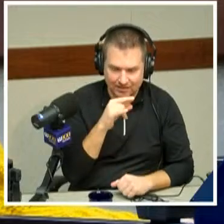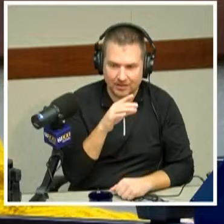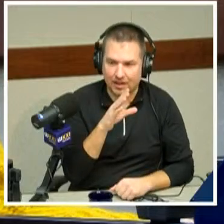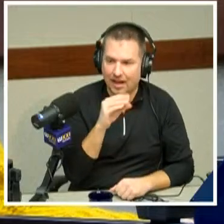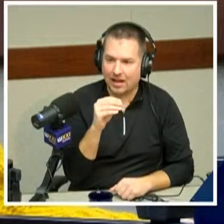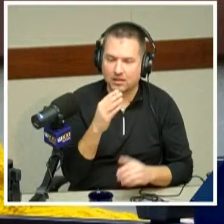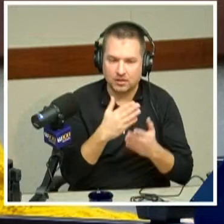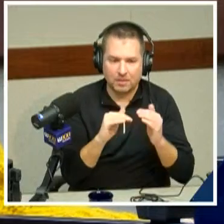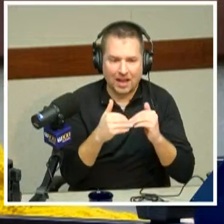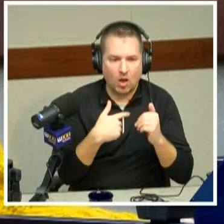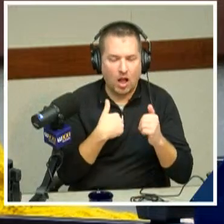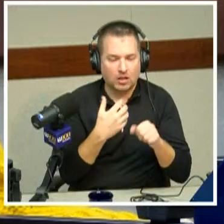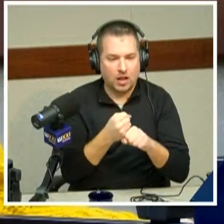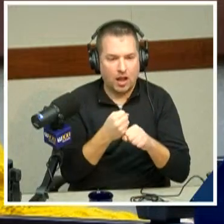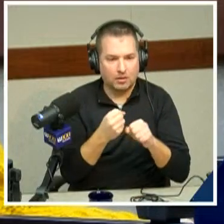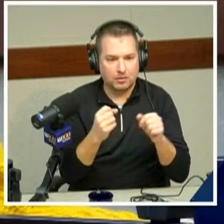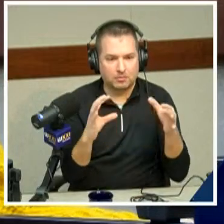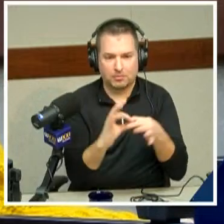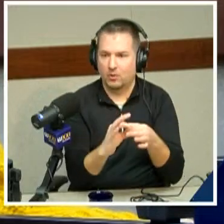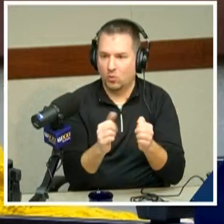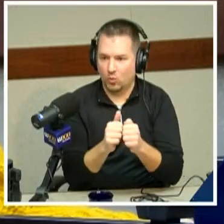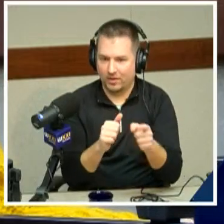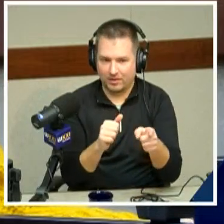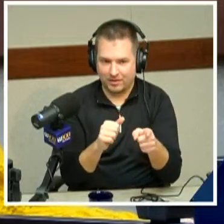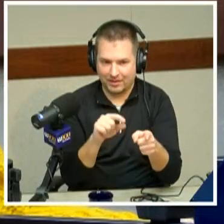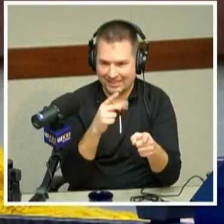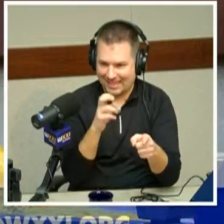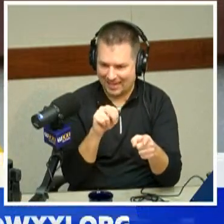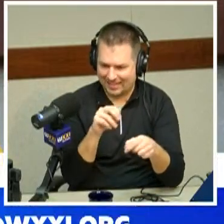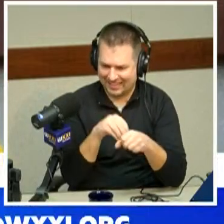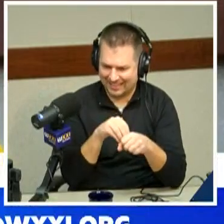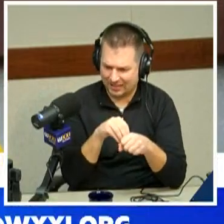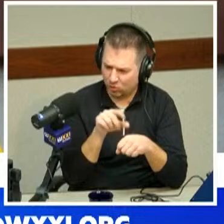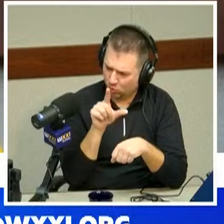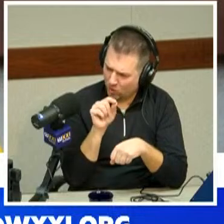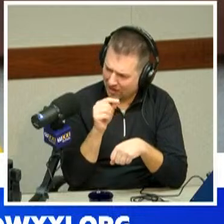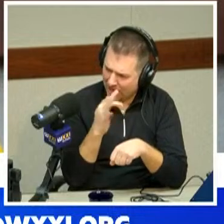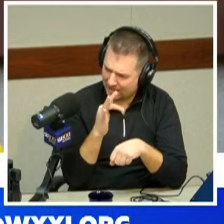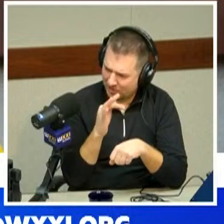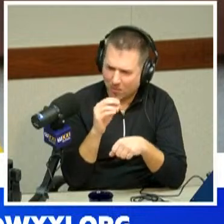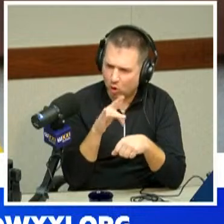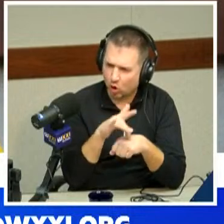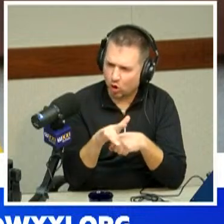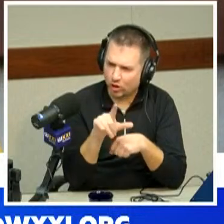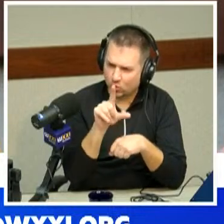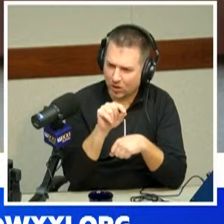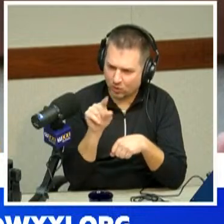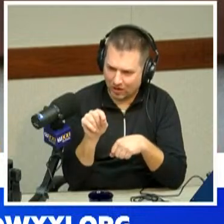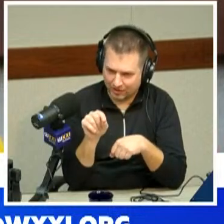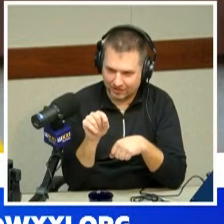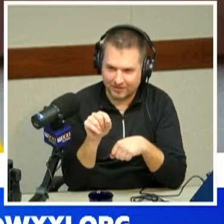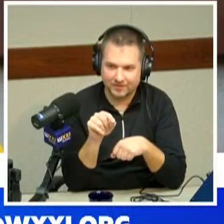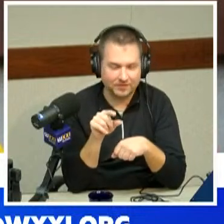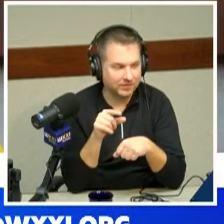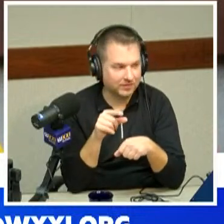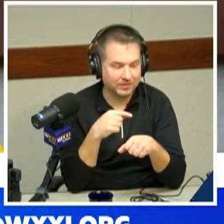with Jen and that was in 2019 I believe or early 2020 when I was invited to go to the University